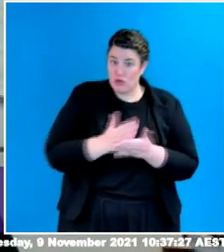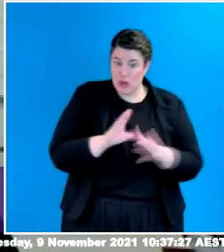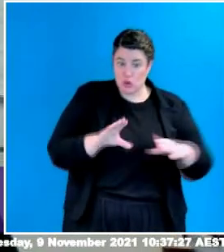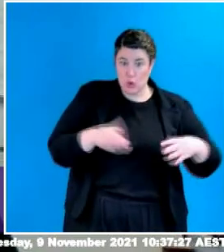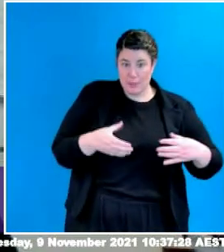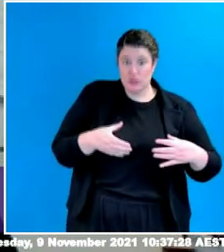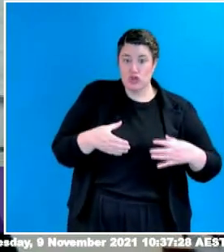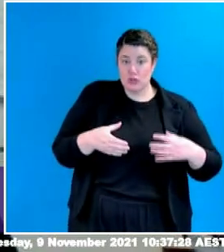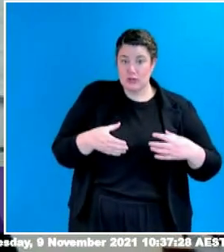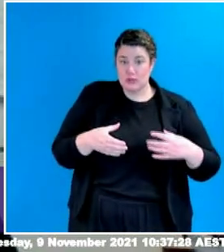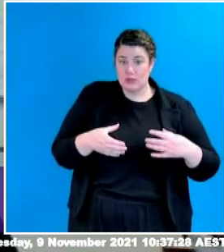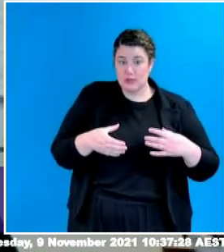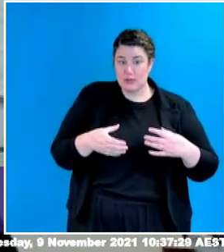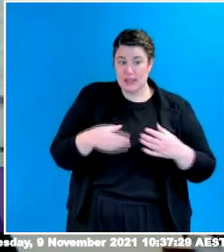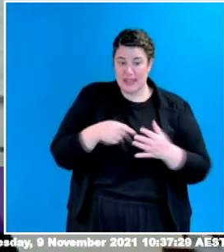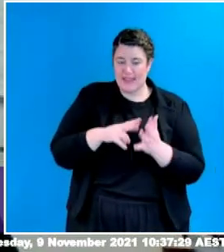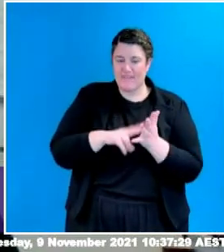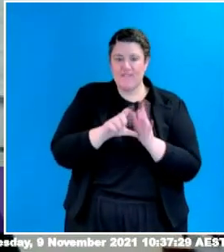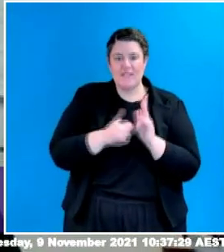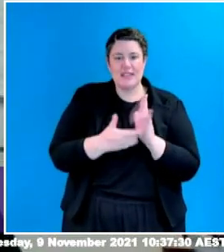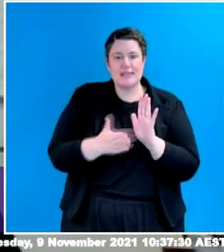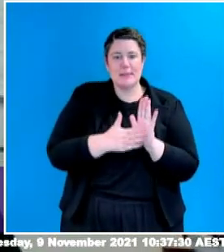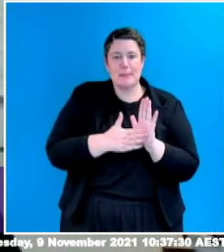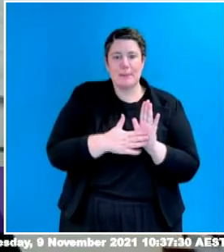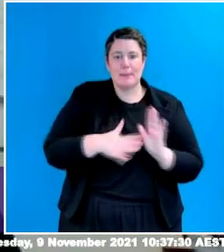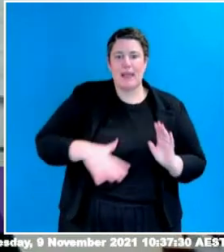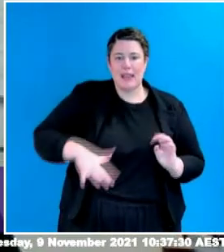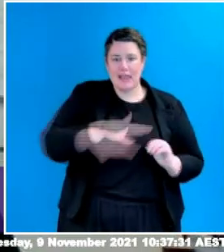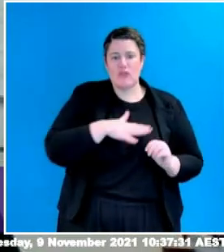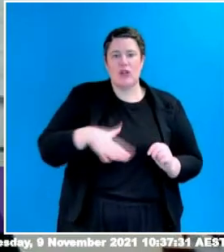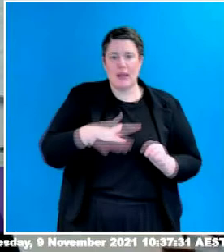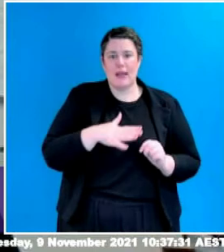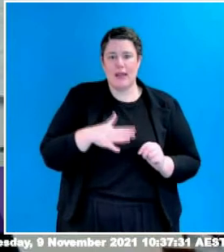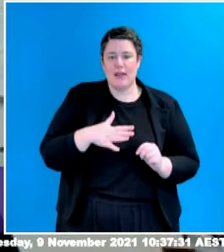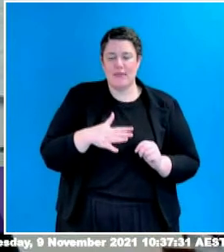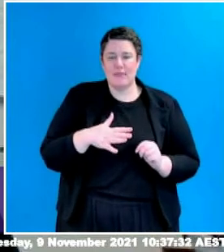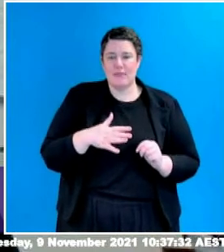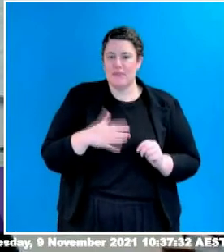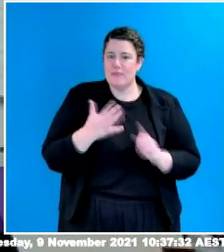the victims area, means that is what brings human rights home, by having the